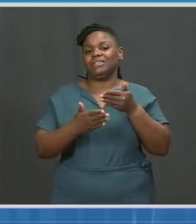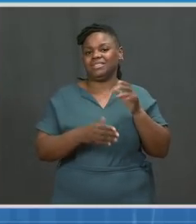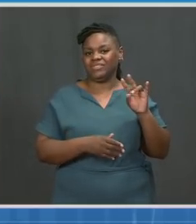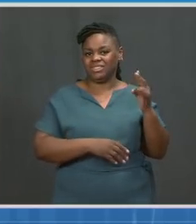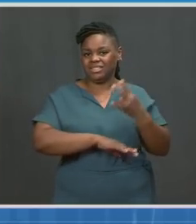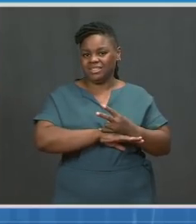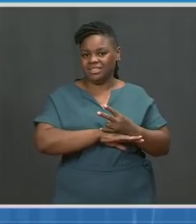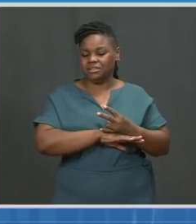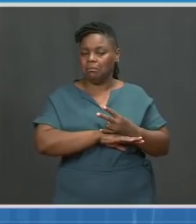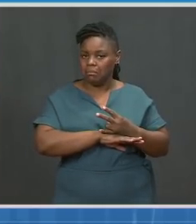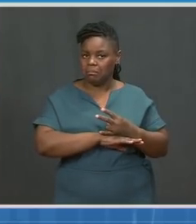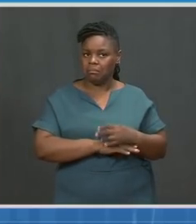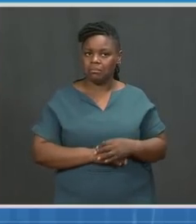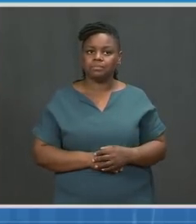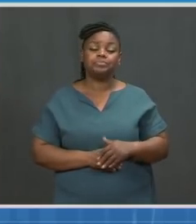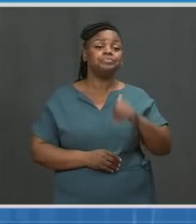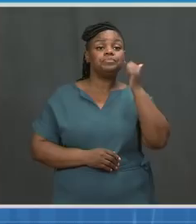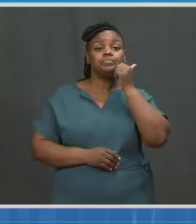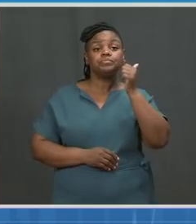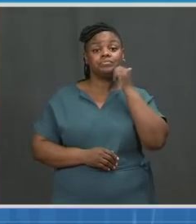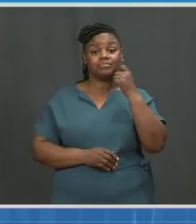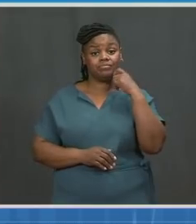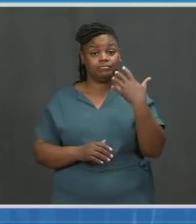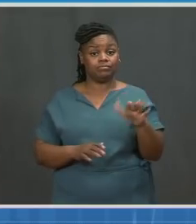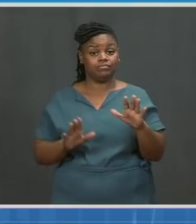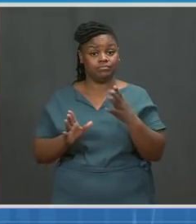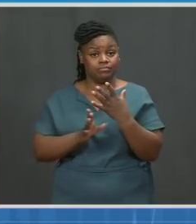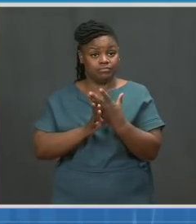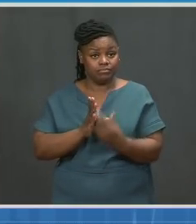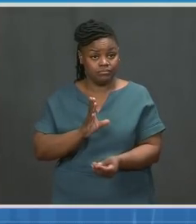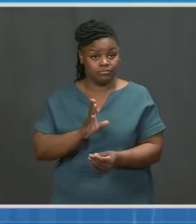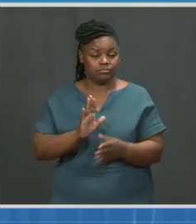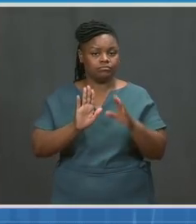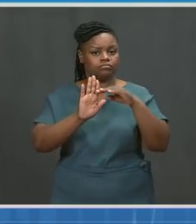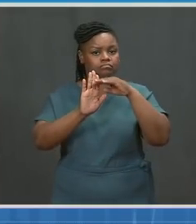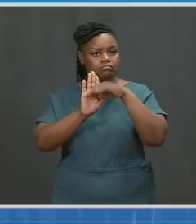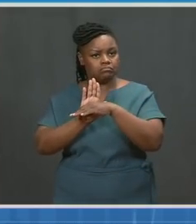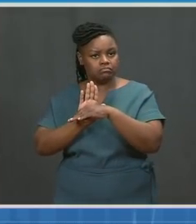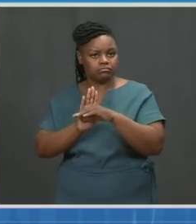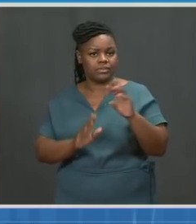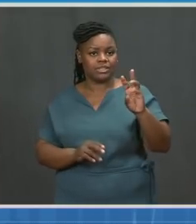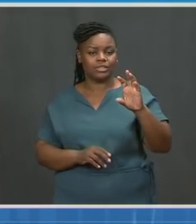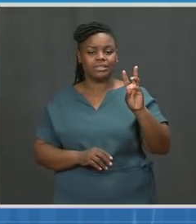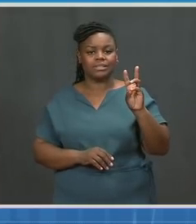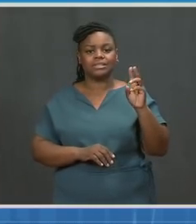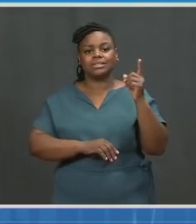also declined to about 660 per day, a decrease of about 6 percent.